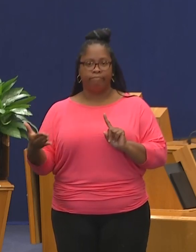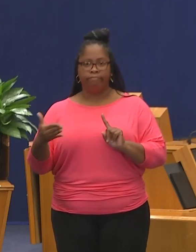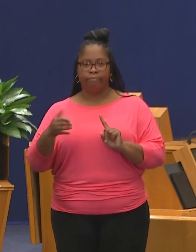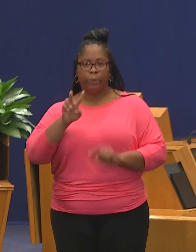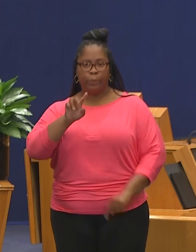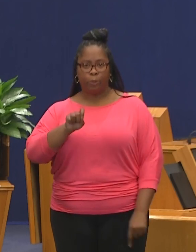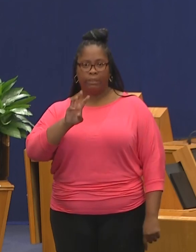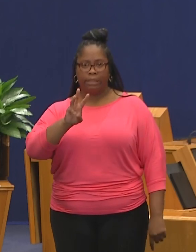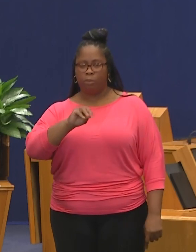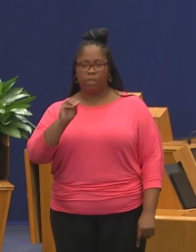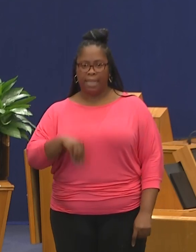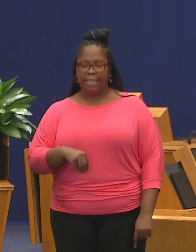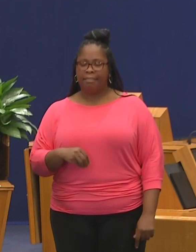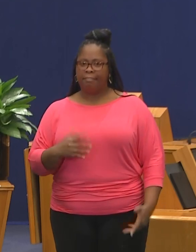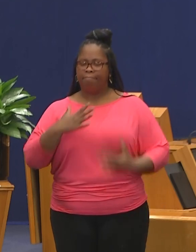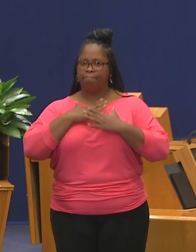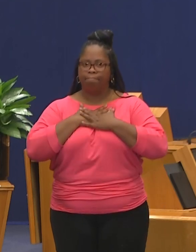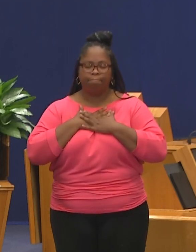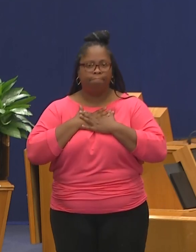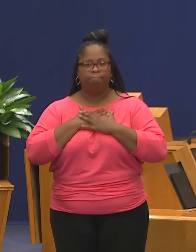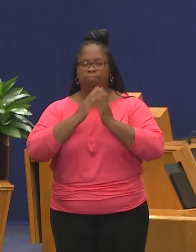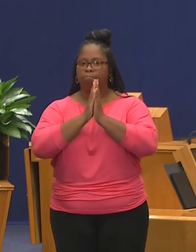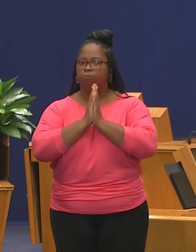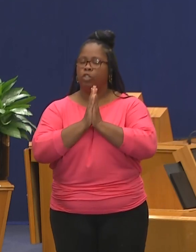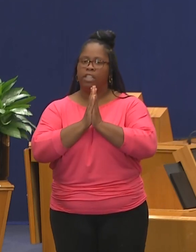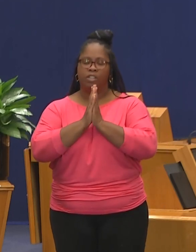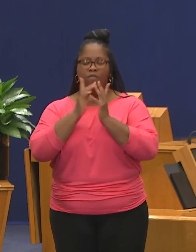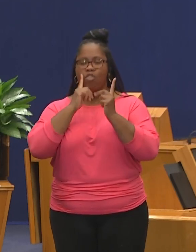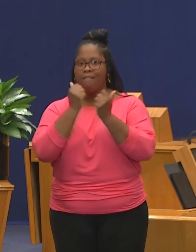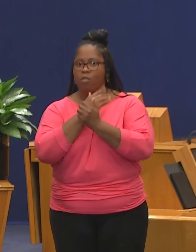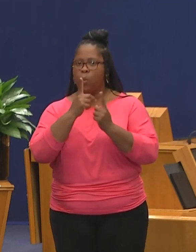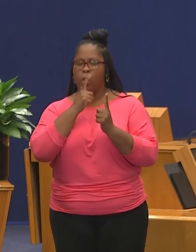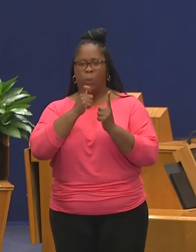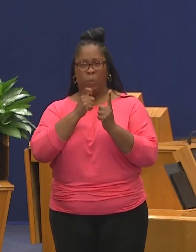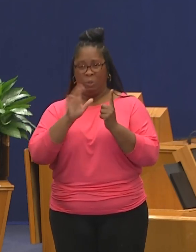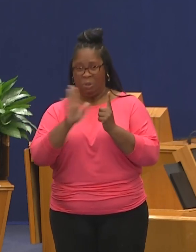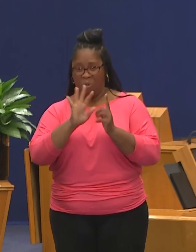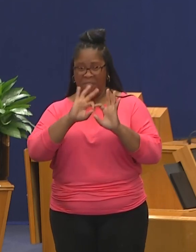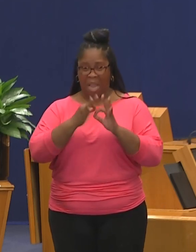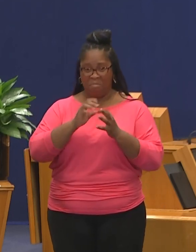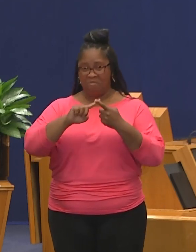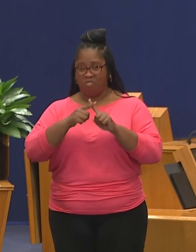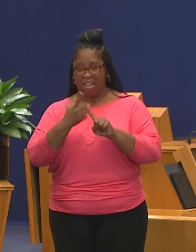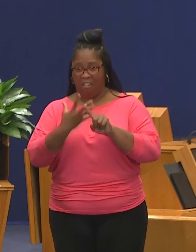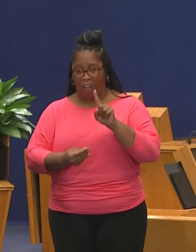2.6 PERCENT. MY THOUGHTS AND PRAYERS ARE WITH EVERYONE WHO'S LOST A LOVED ONE